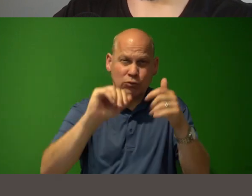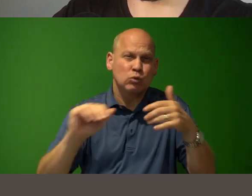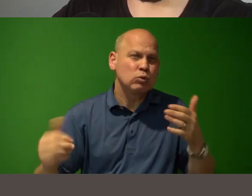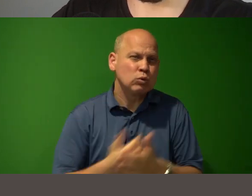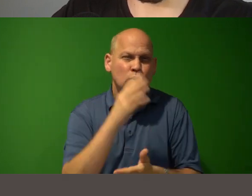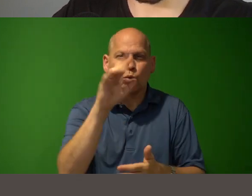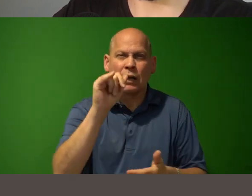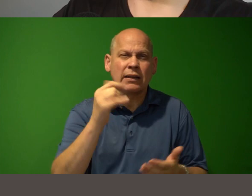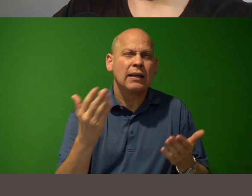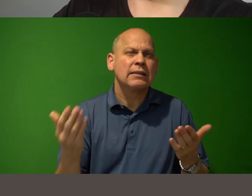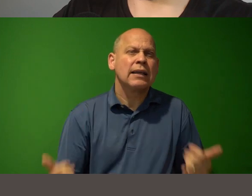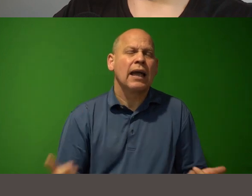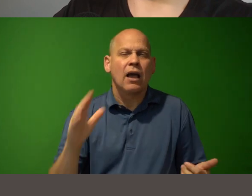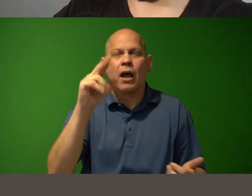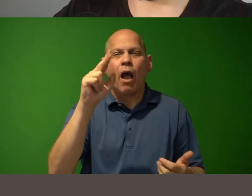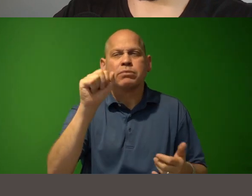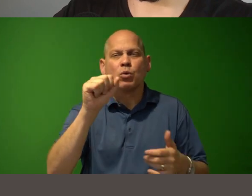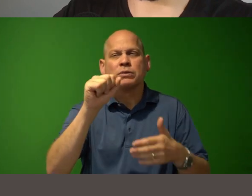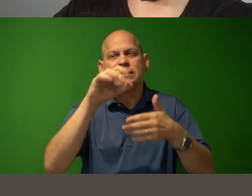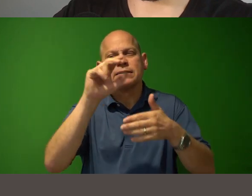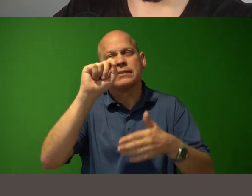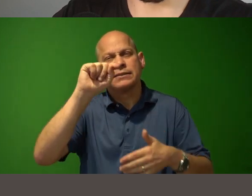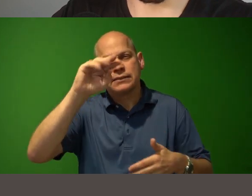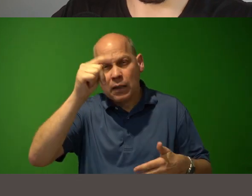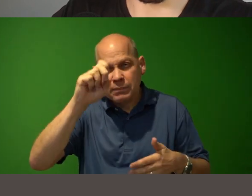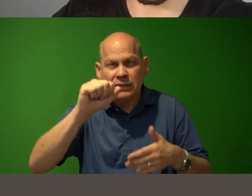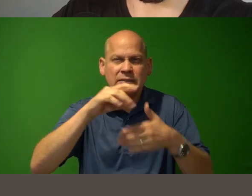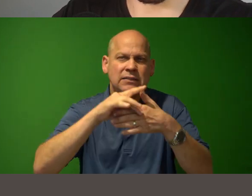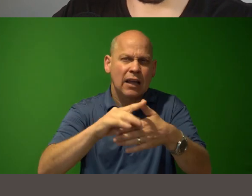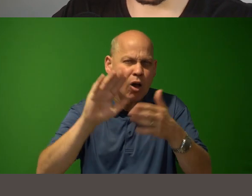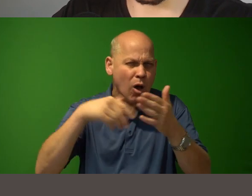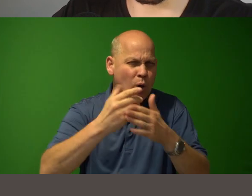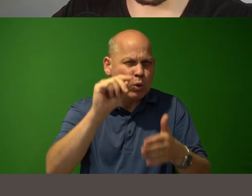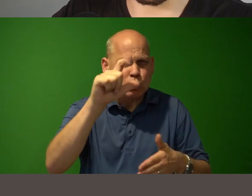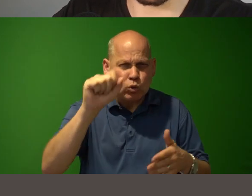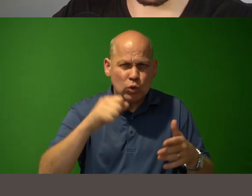And here's some bonus templates of content. Here's all tools we talked about